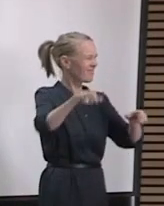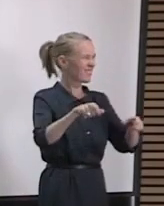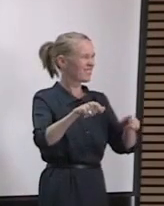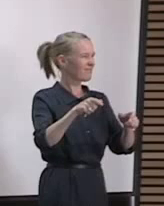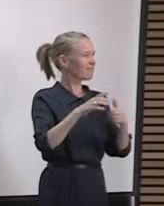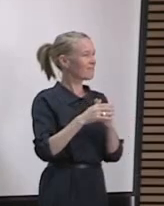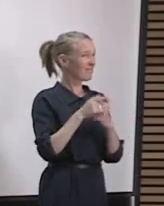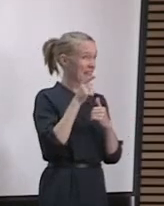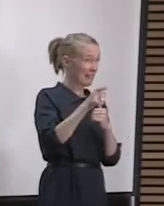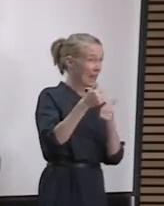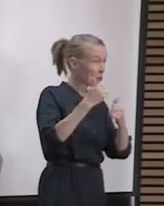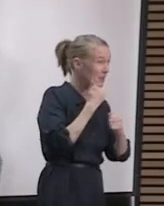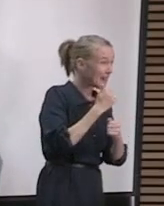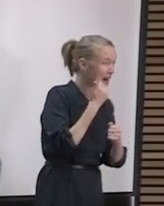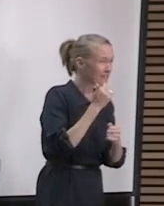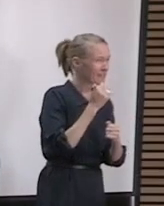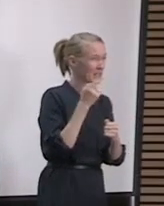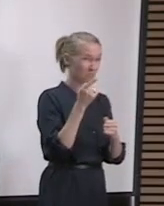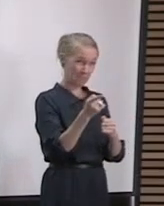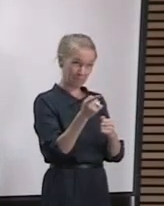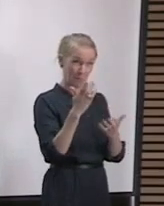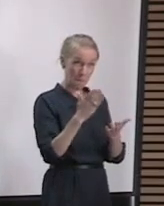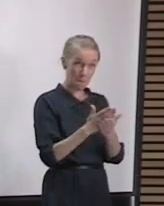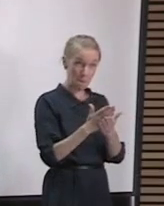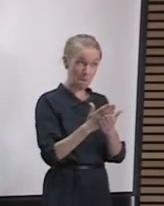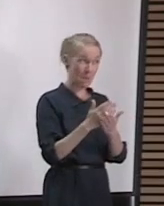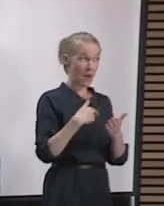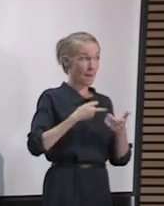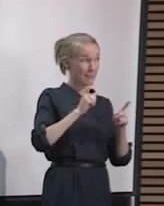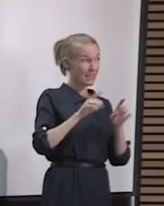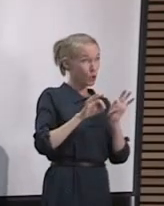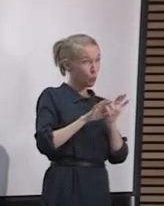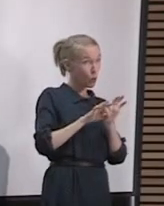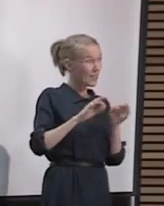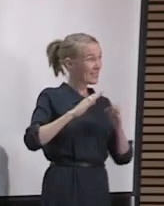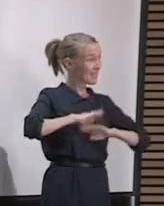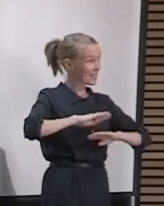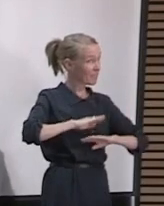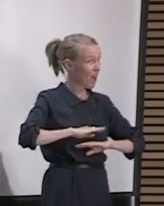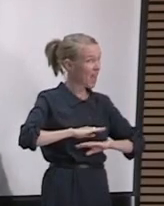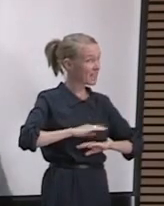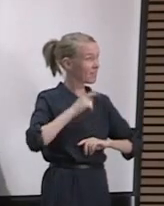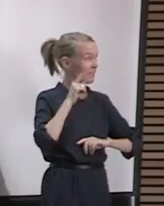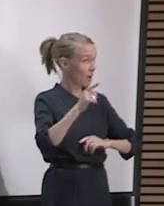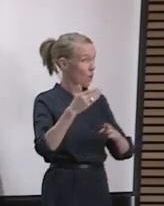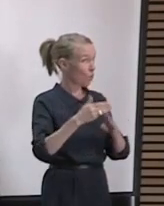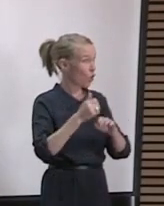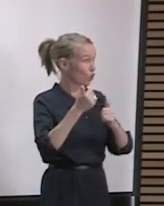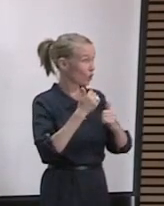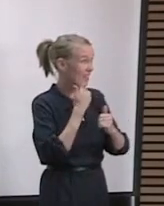private security contractors. Whether there were issues with some of their practices on the job that was sufficient for